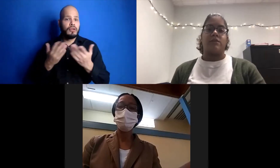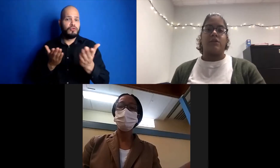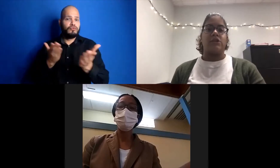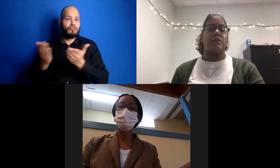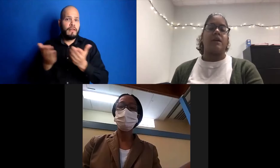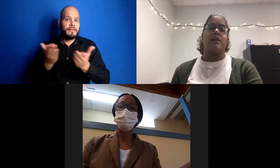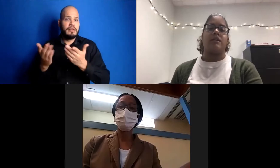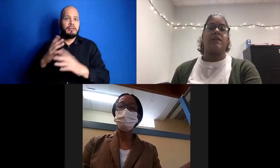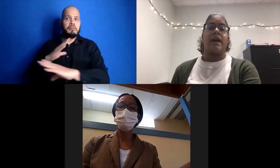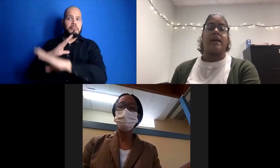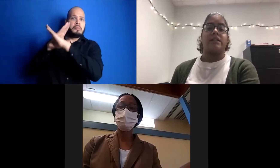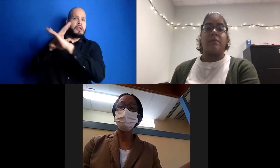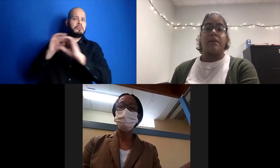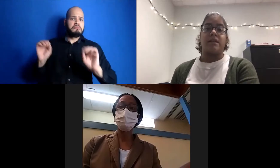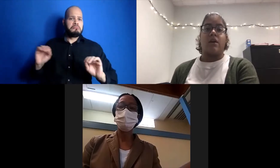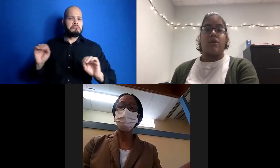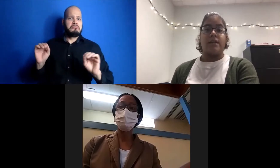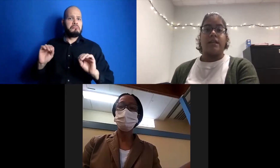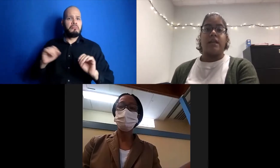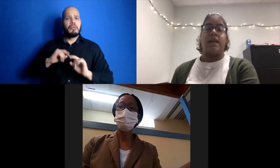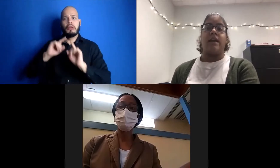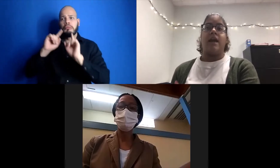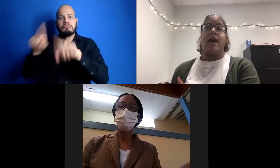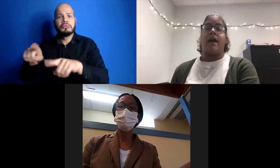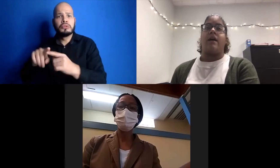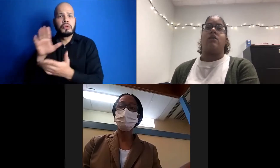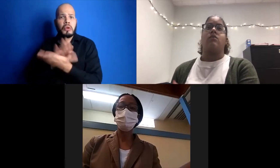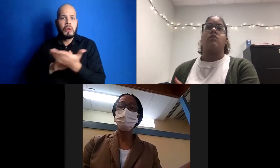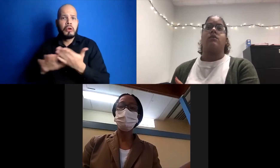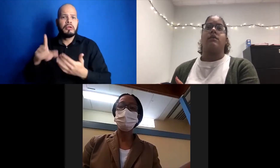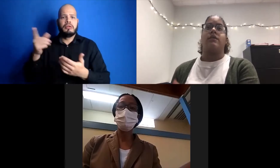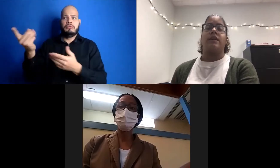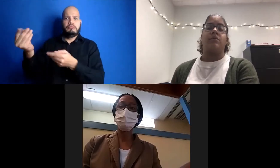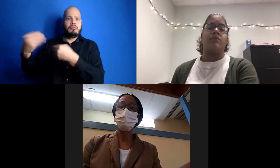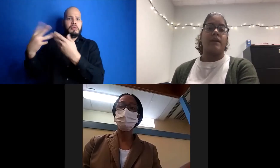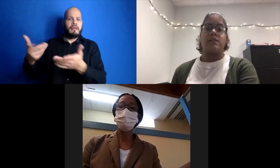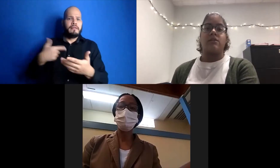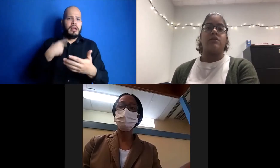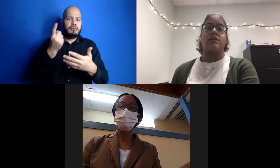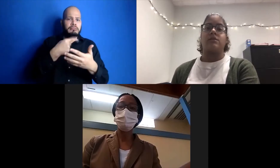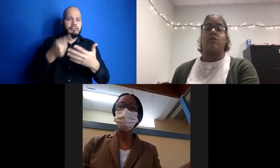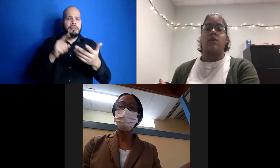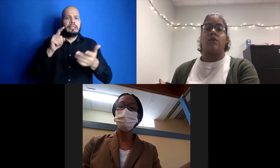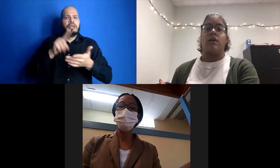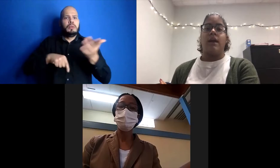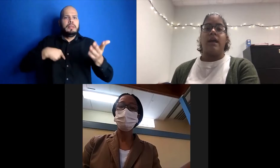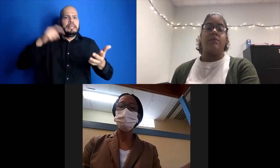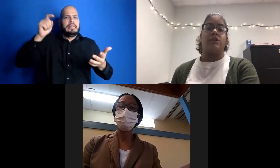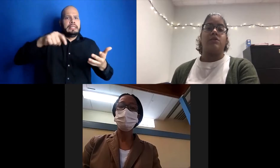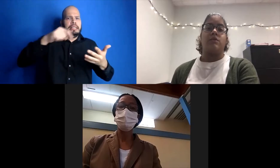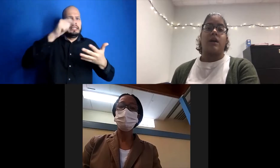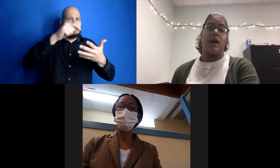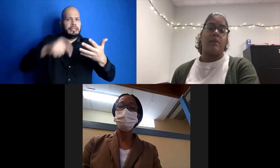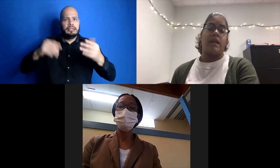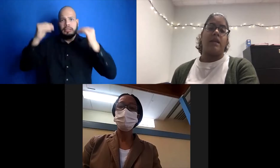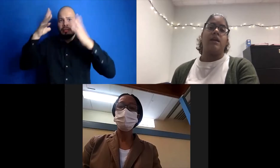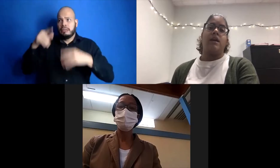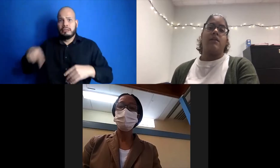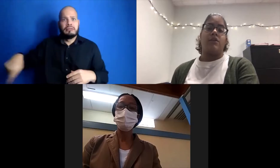just because of the academics at RIT and how the professors were able to accommodate their deaf